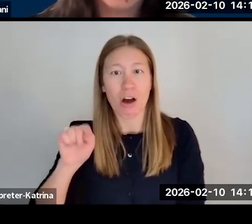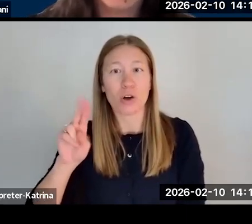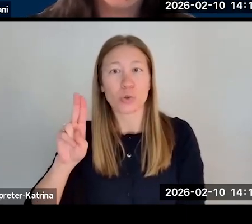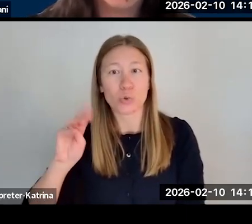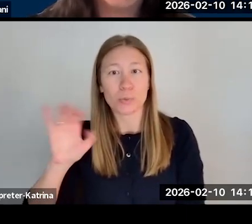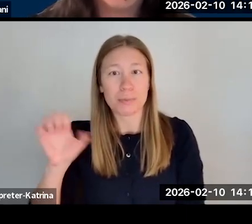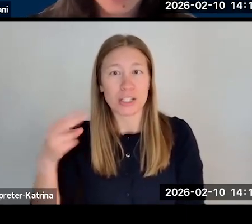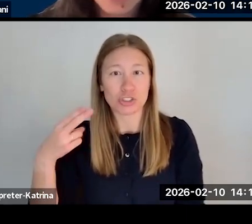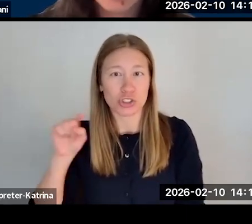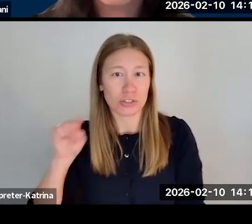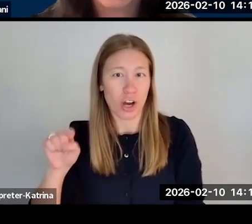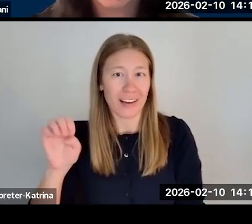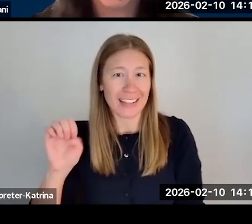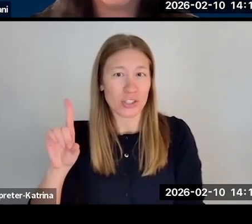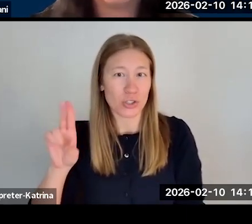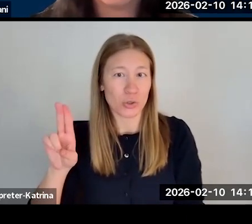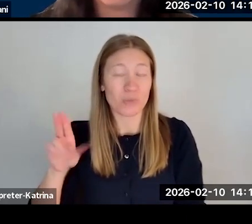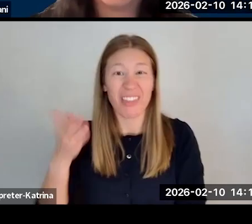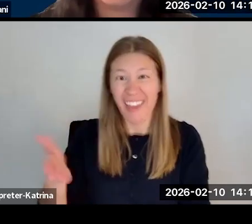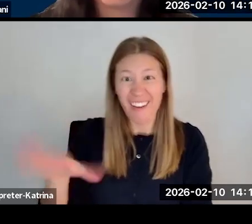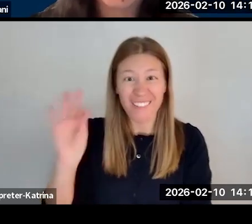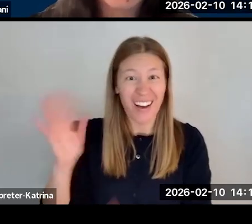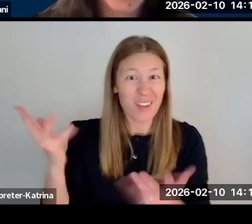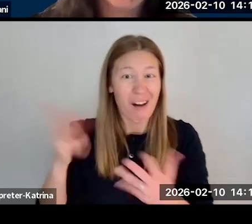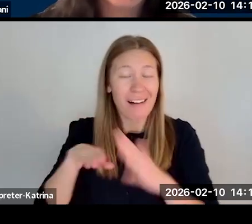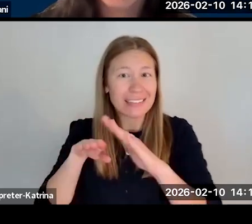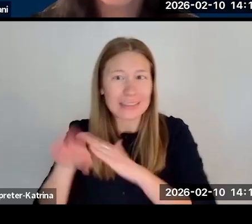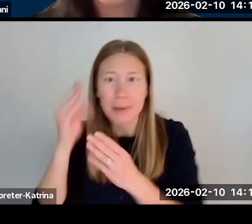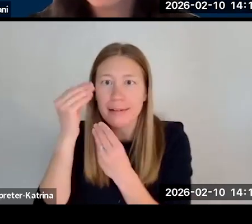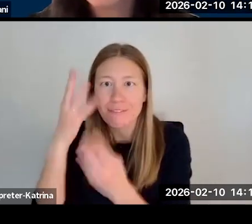of M specific information on accessibility concepts,